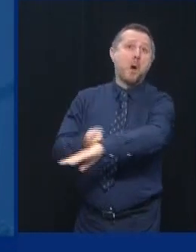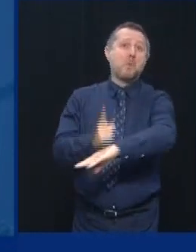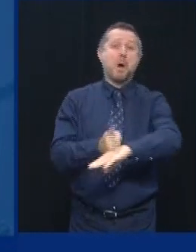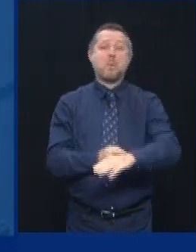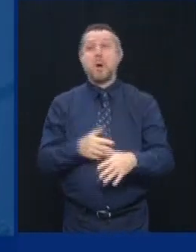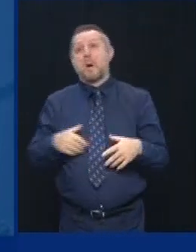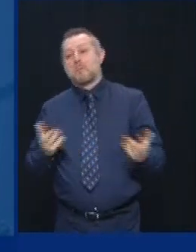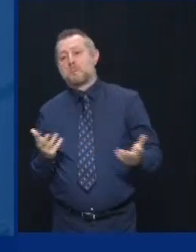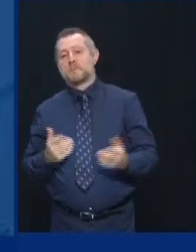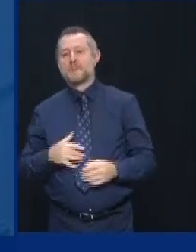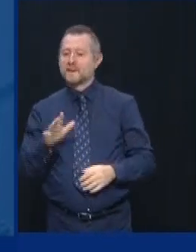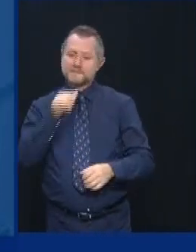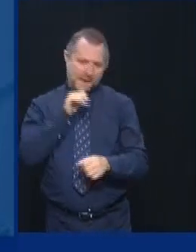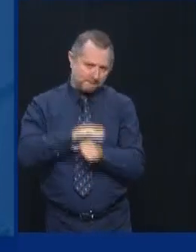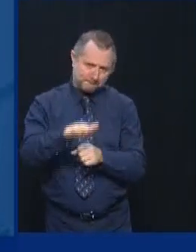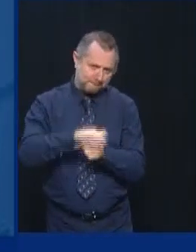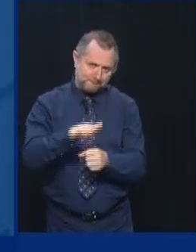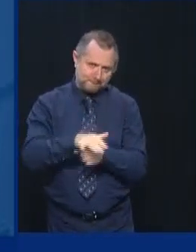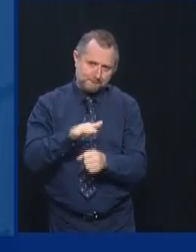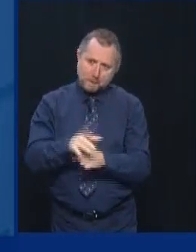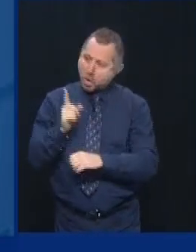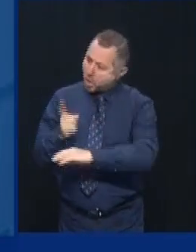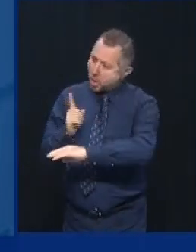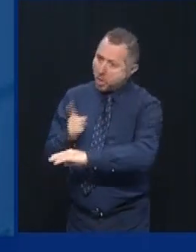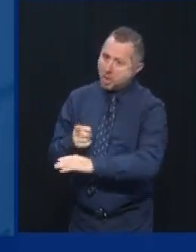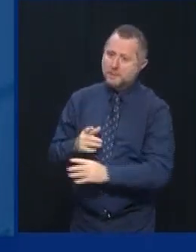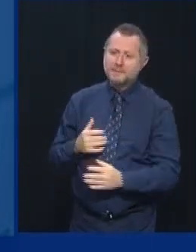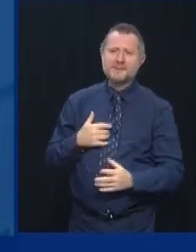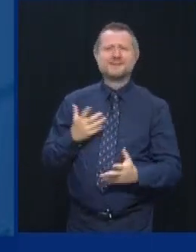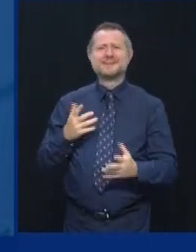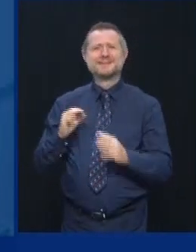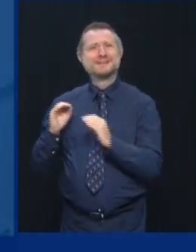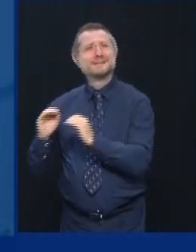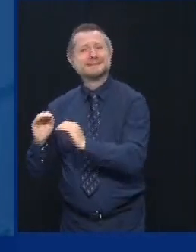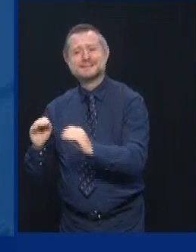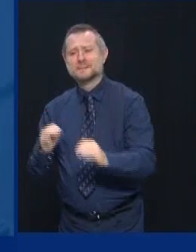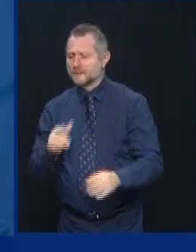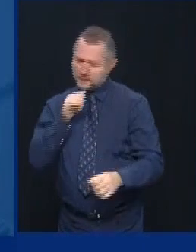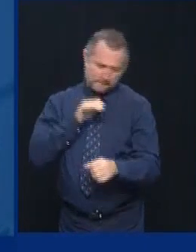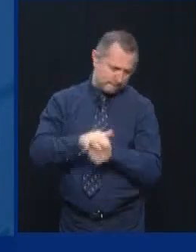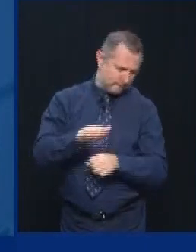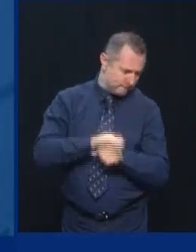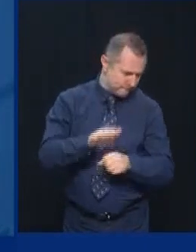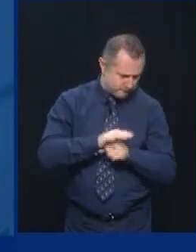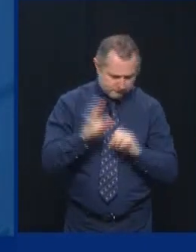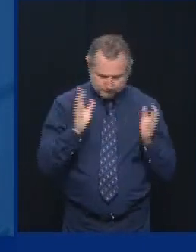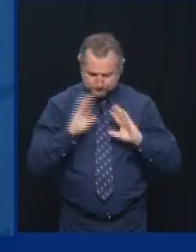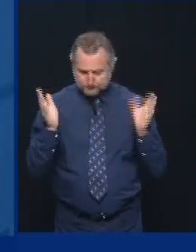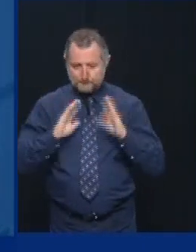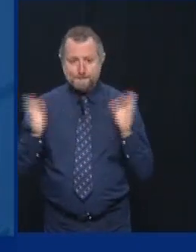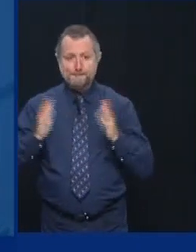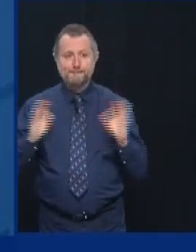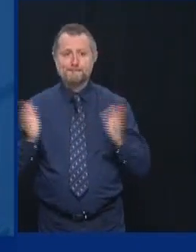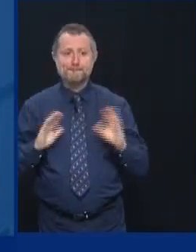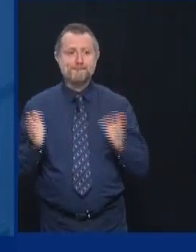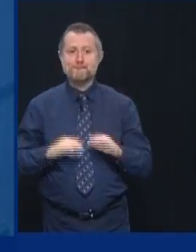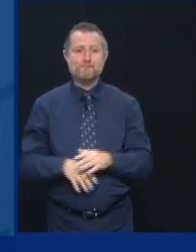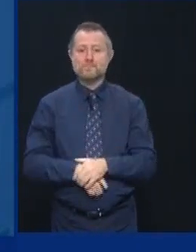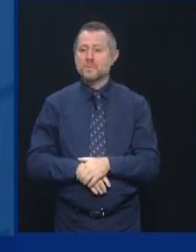OFFICIALS ALL DAY LONG. WELL, WE ISSUE WARNINGS. THAT'S NOT ENFORCEMENT.